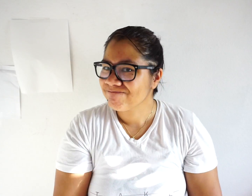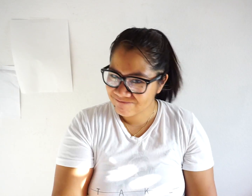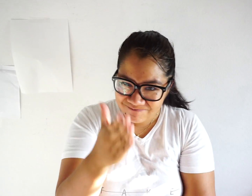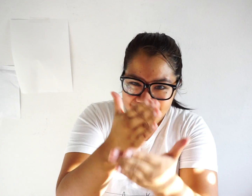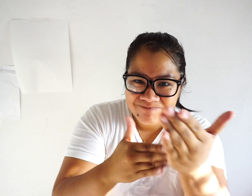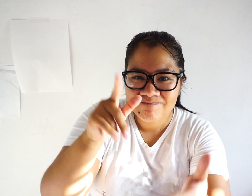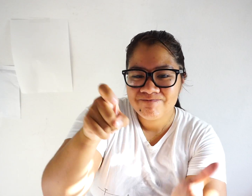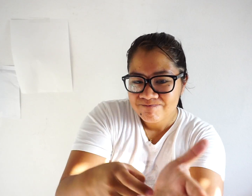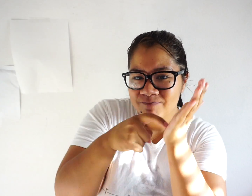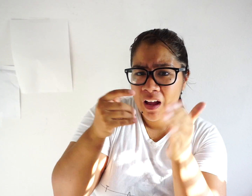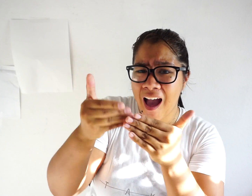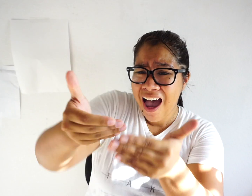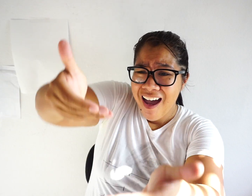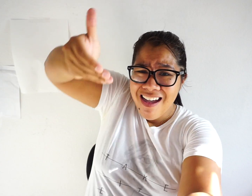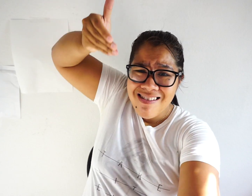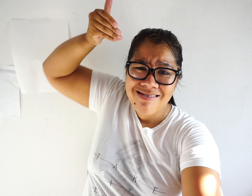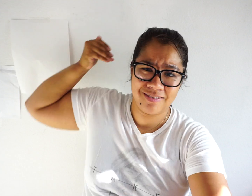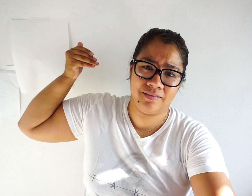Some countries require visa ahead of time!